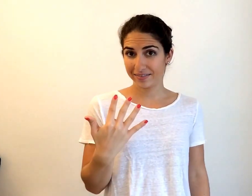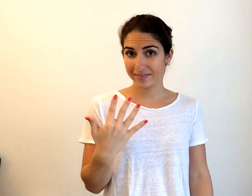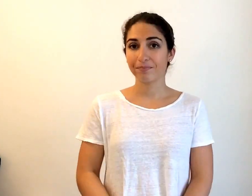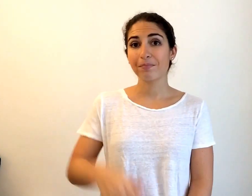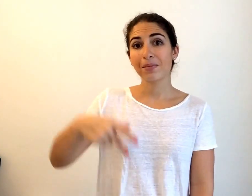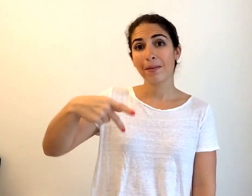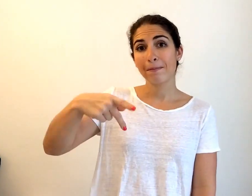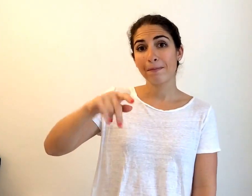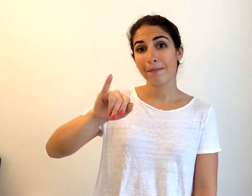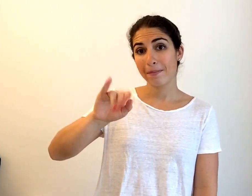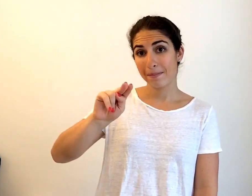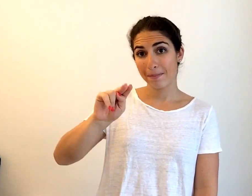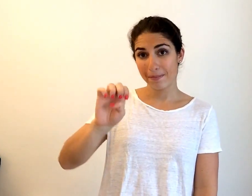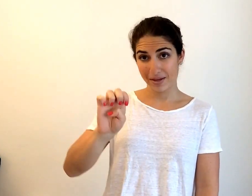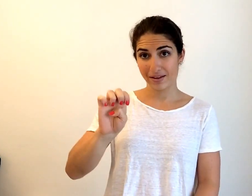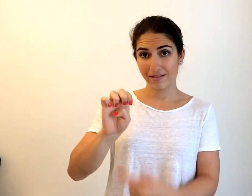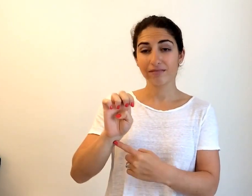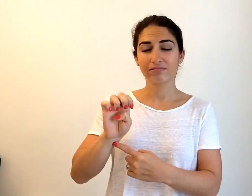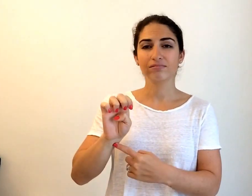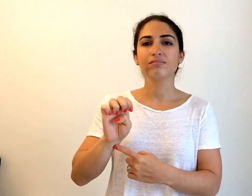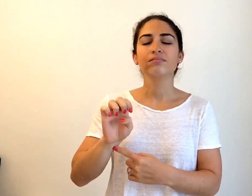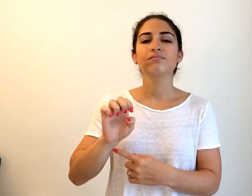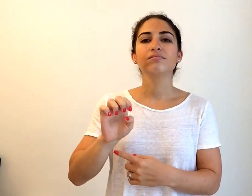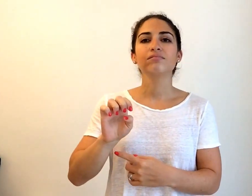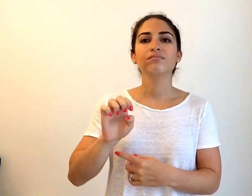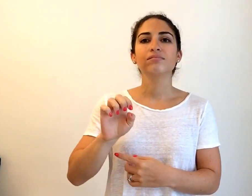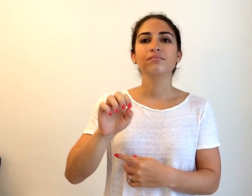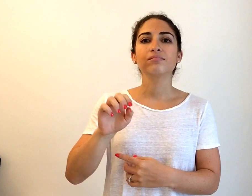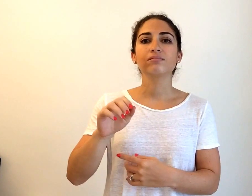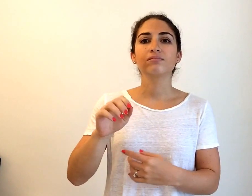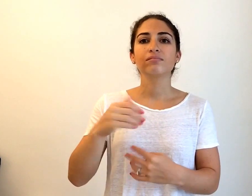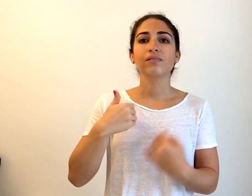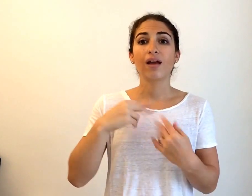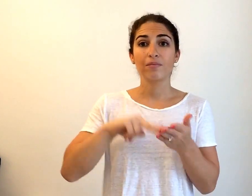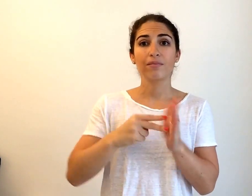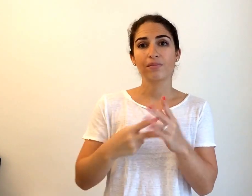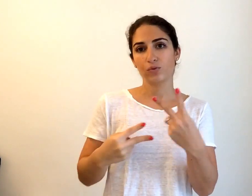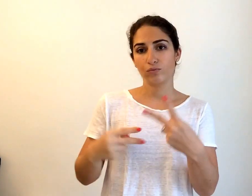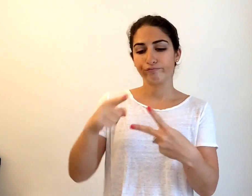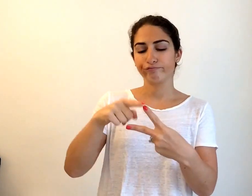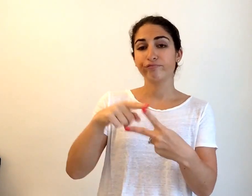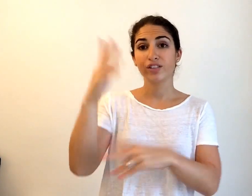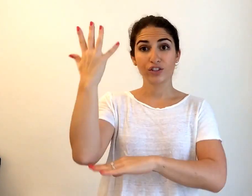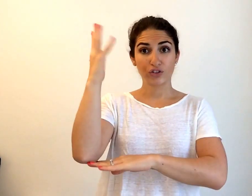Number 5: "Pine" has two different meanings.